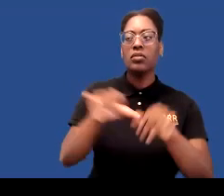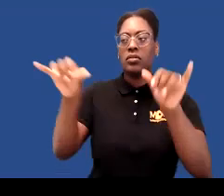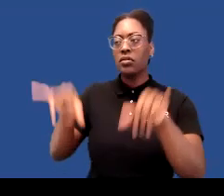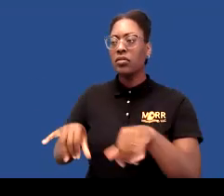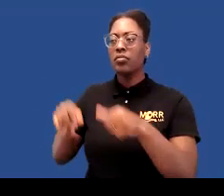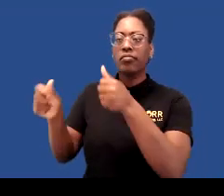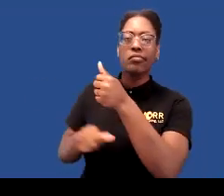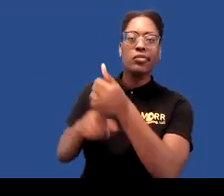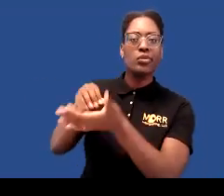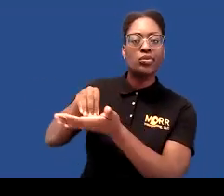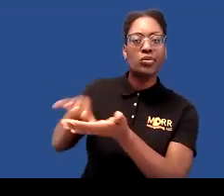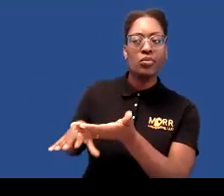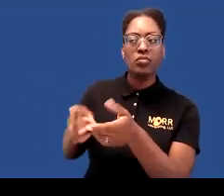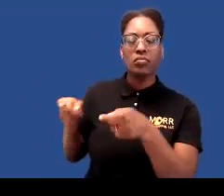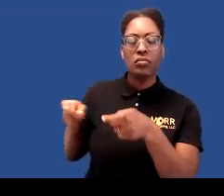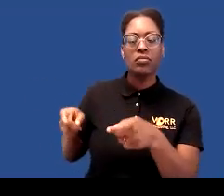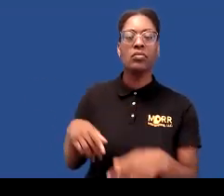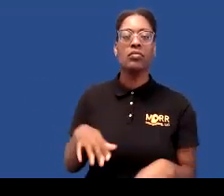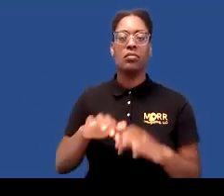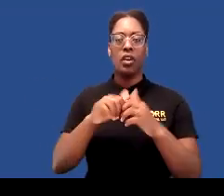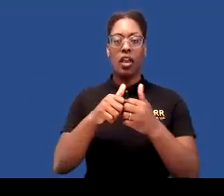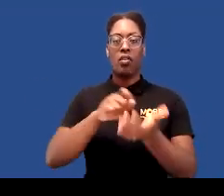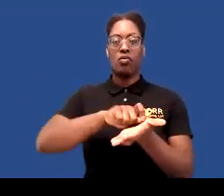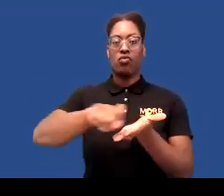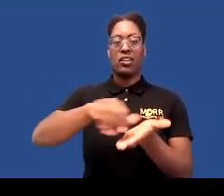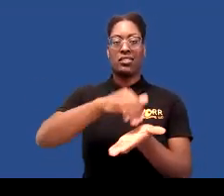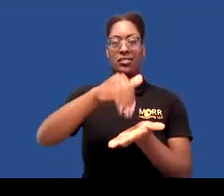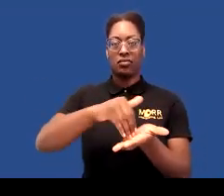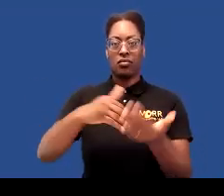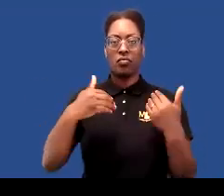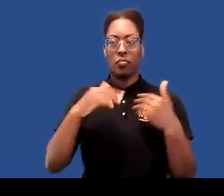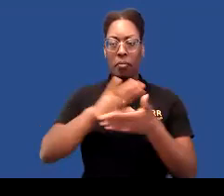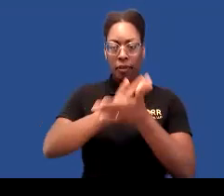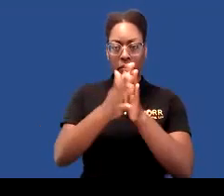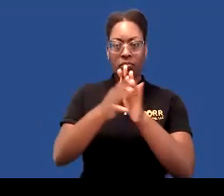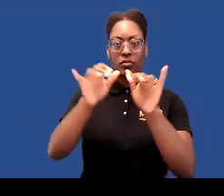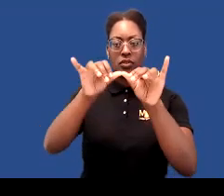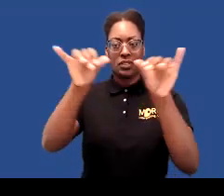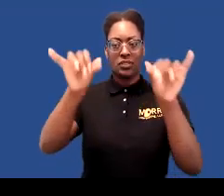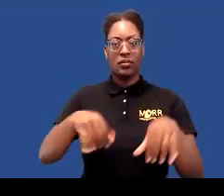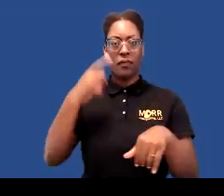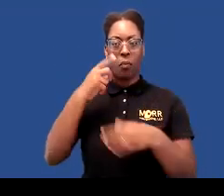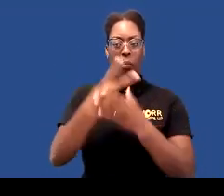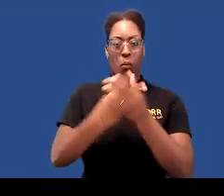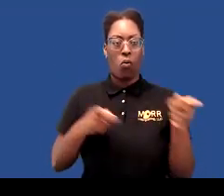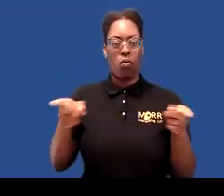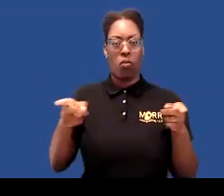and how the writing center becomes an activity system for both of these students when they enter either into the space or when they access our services.